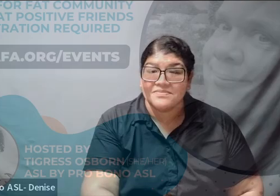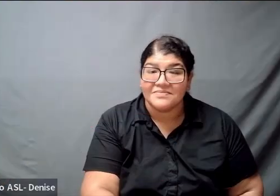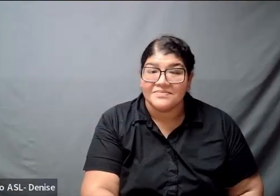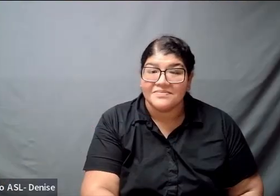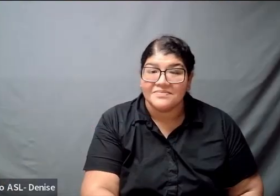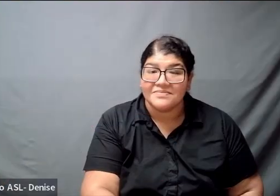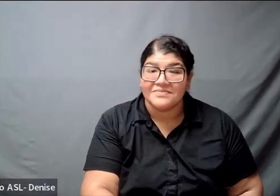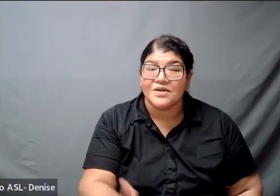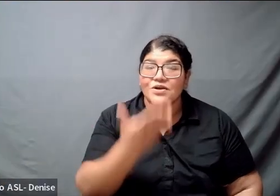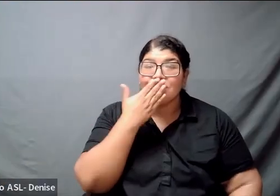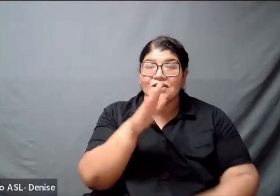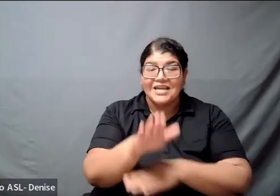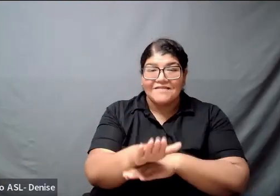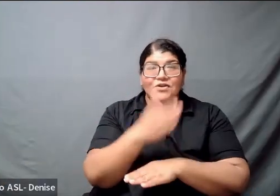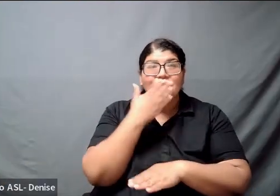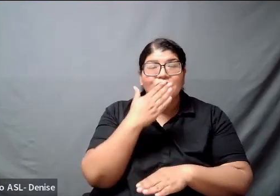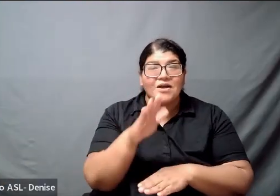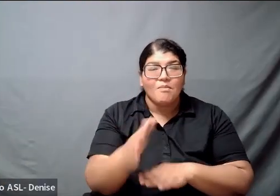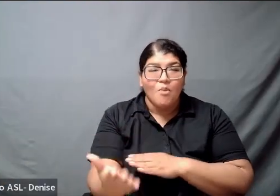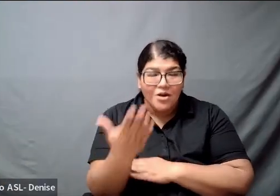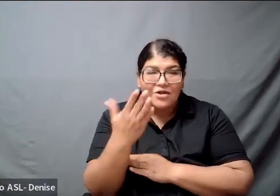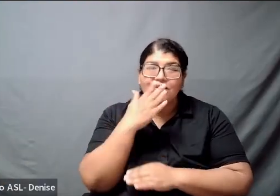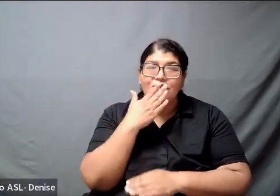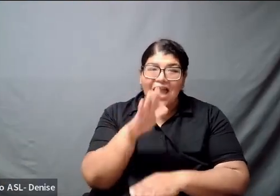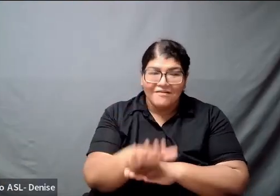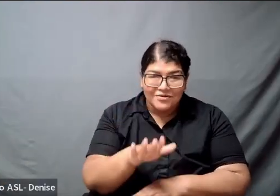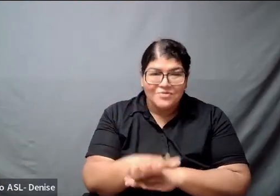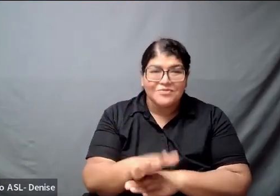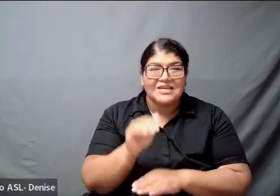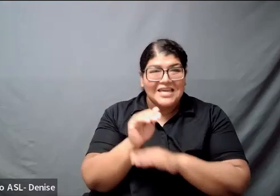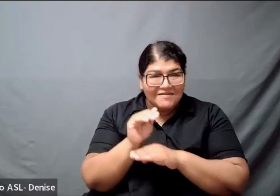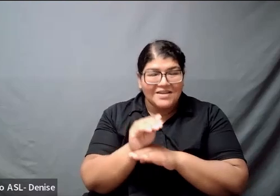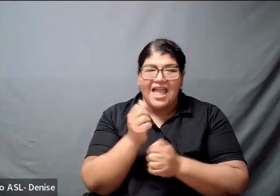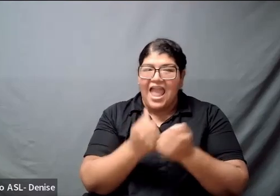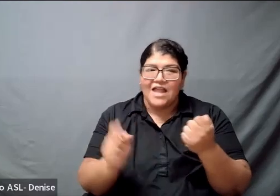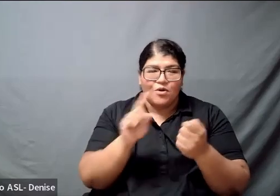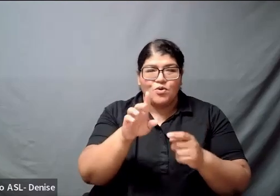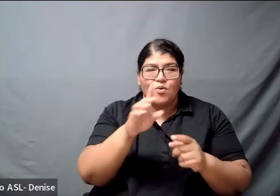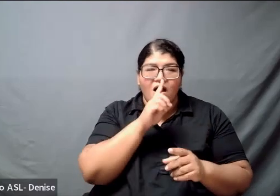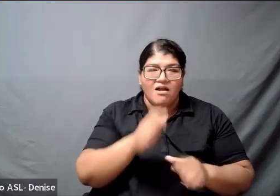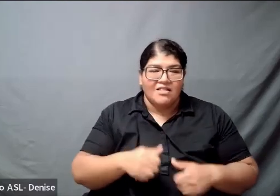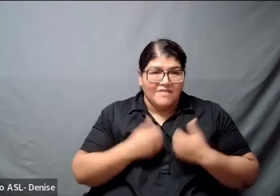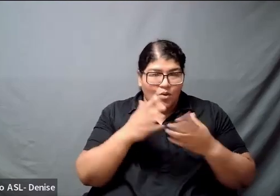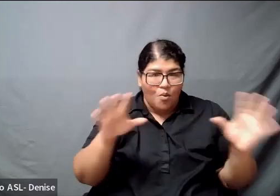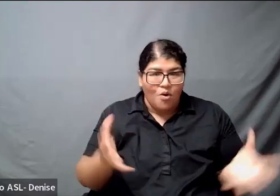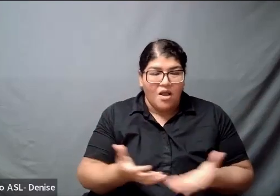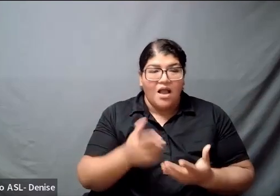Good evening, good morning, good afternoon to you, wherever you are in the world. I am Tigress Osborn. I'm the Executive Director of NAAFA,